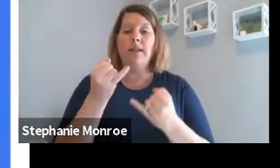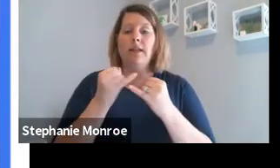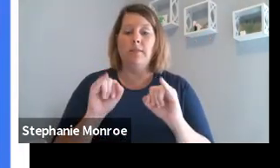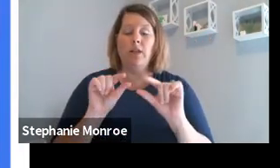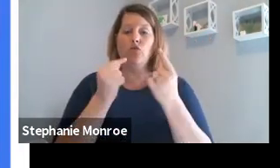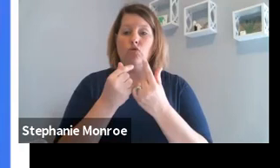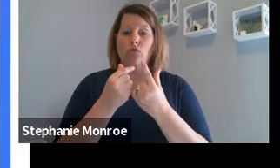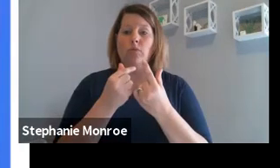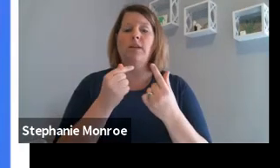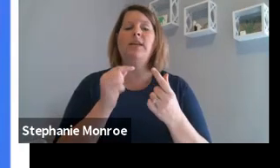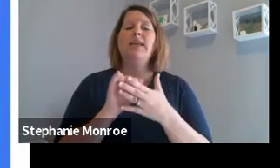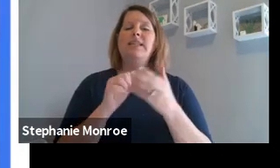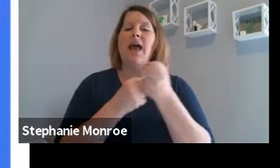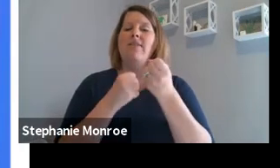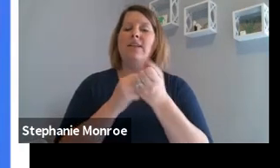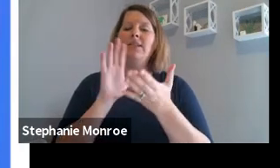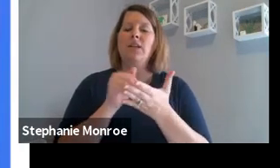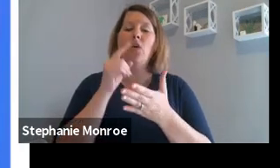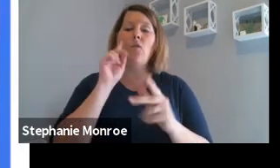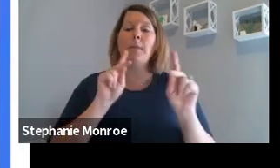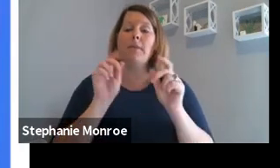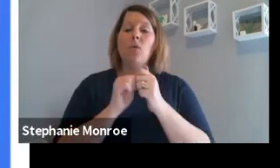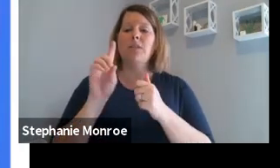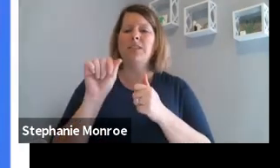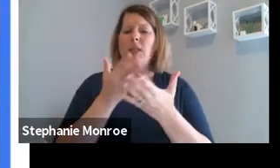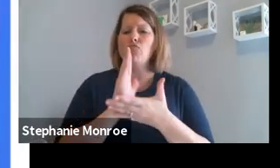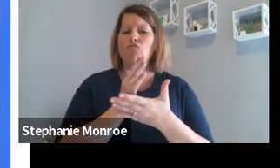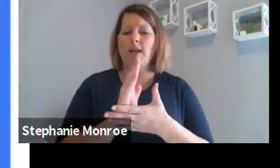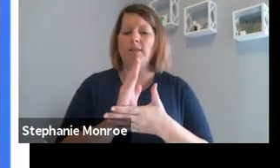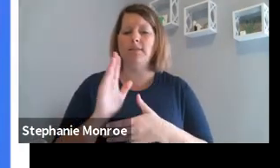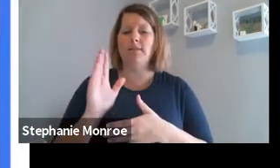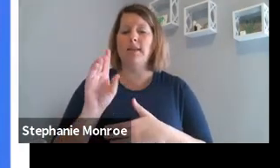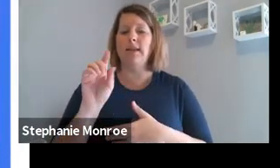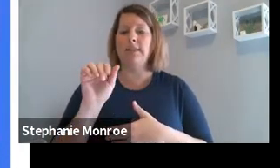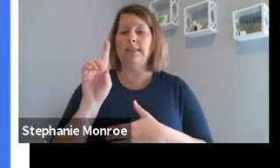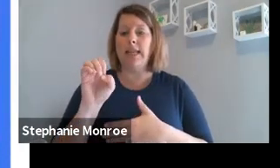for disability rights. Dade Legal Aid is a legal entity that handles domestic violence cases.